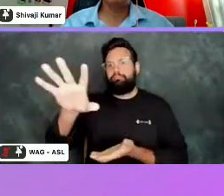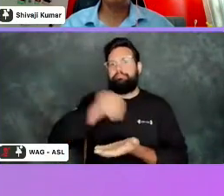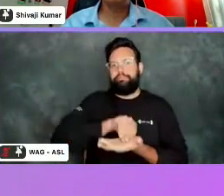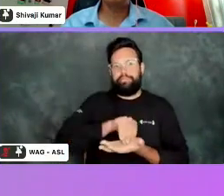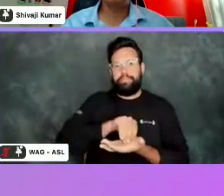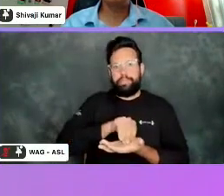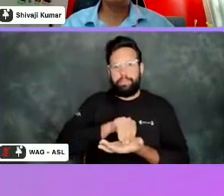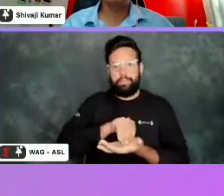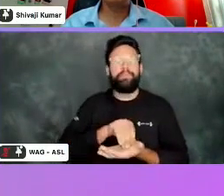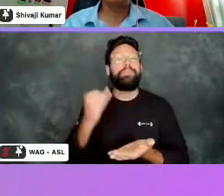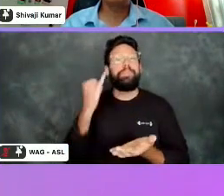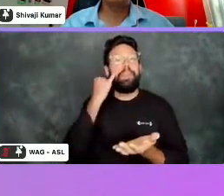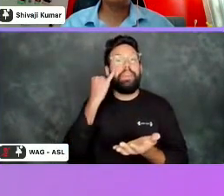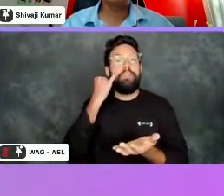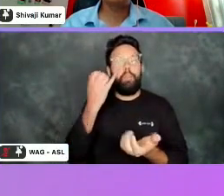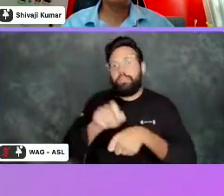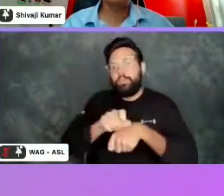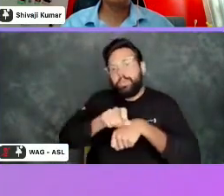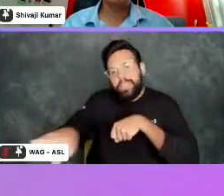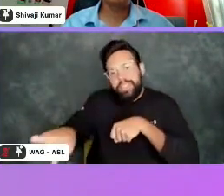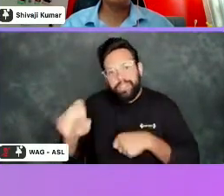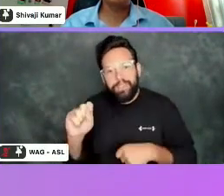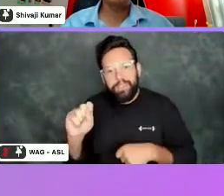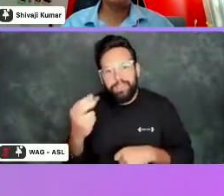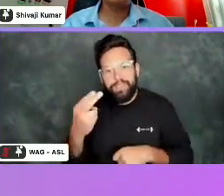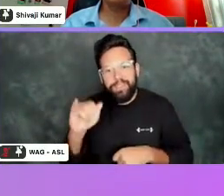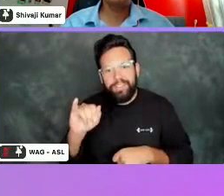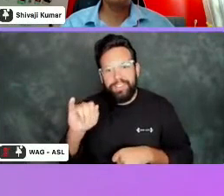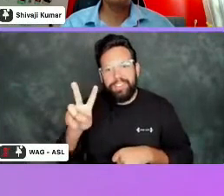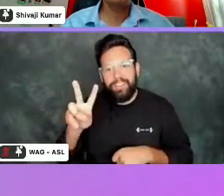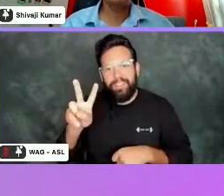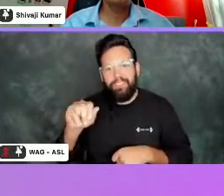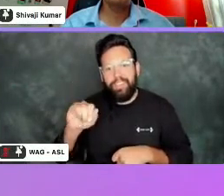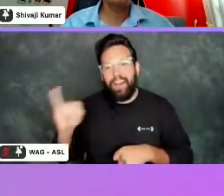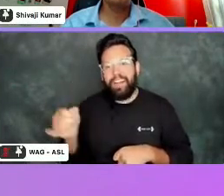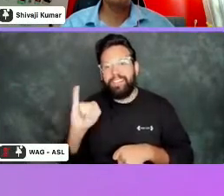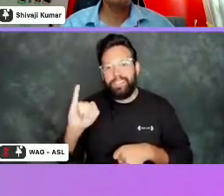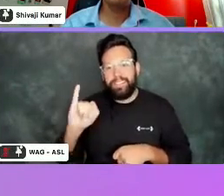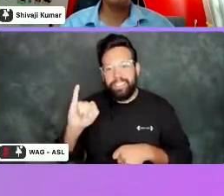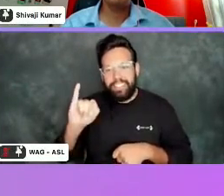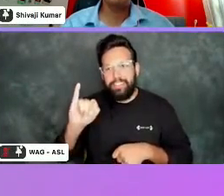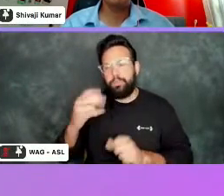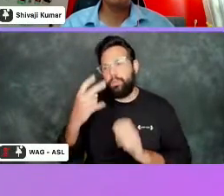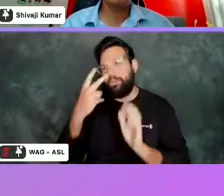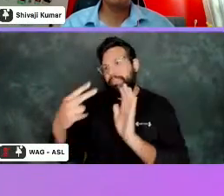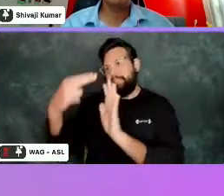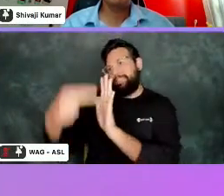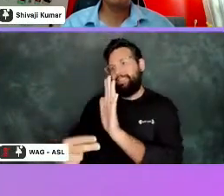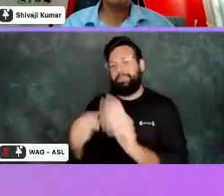I want you to take a look at my progress so far. I'm sorry to report, we have 22 accessibility issues.